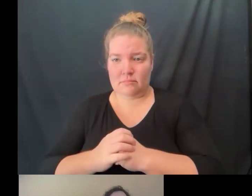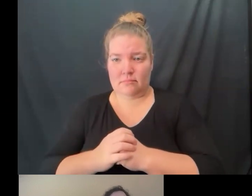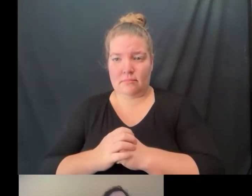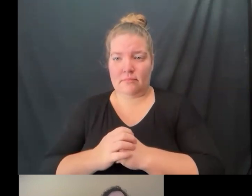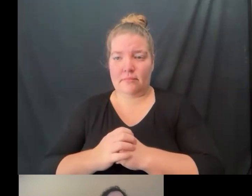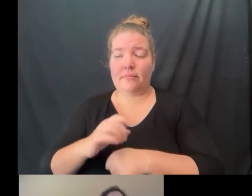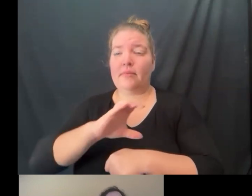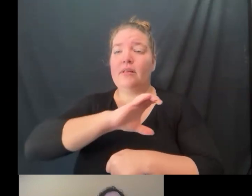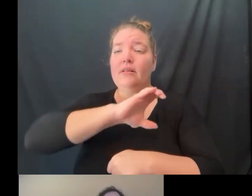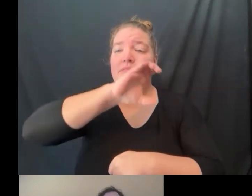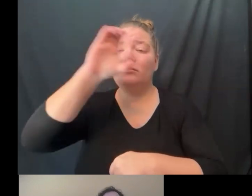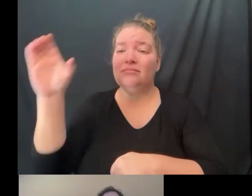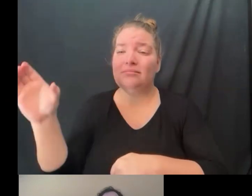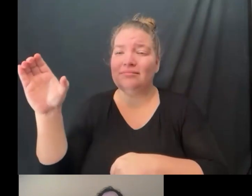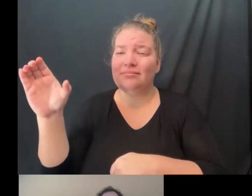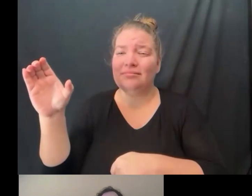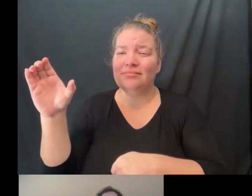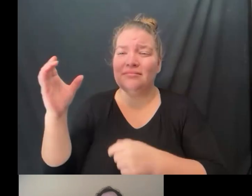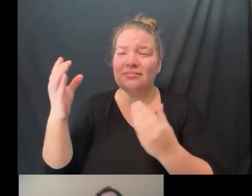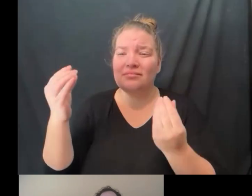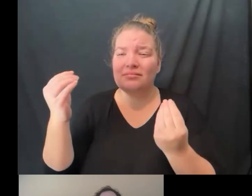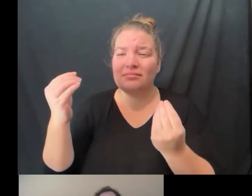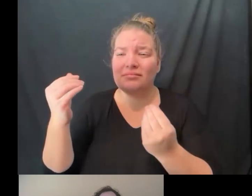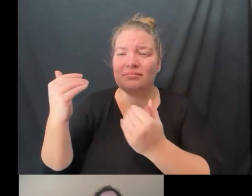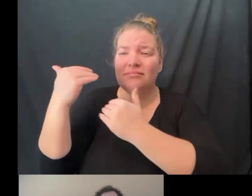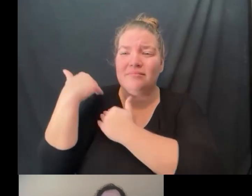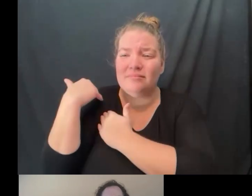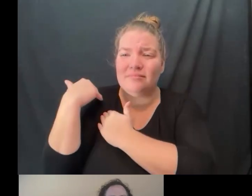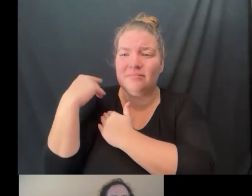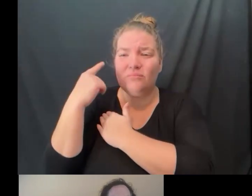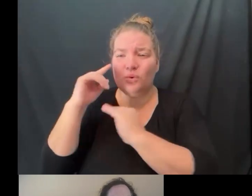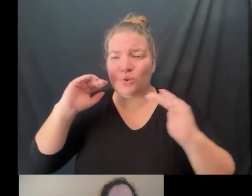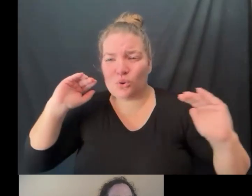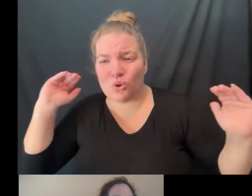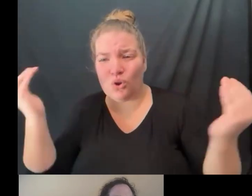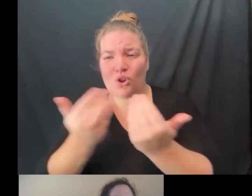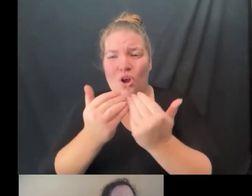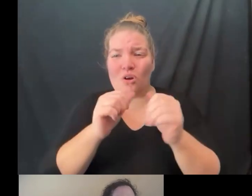or is the employee count for the entire organization? That's a great question, Christine,